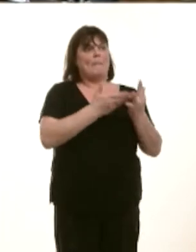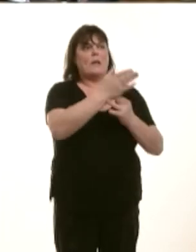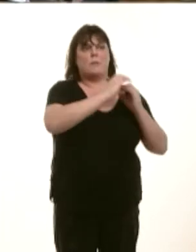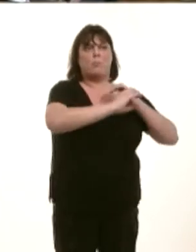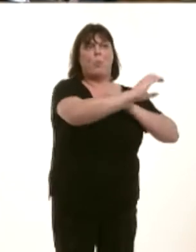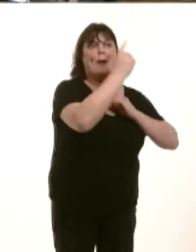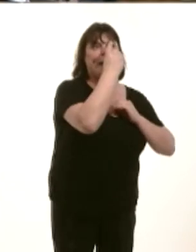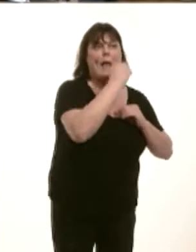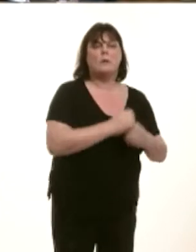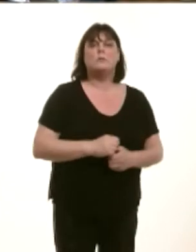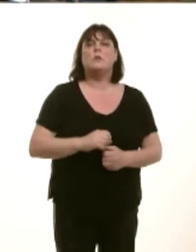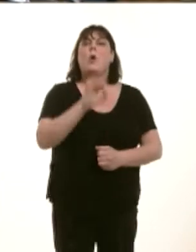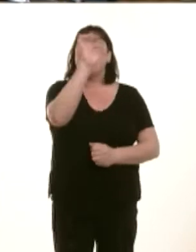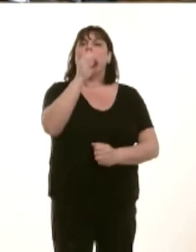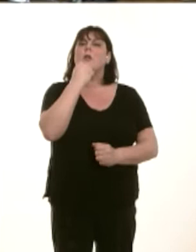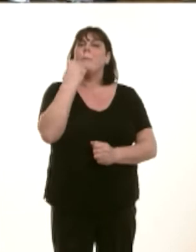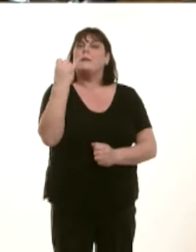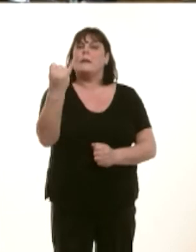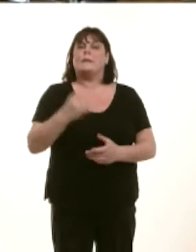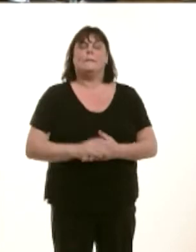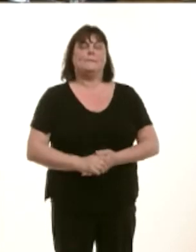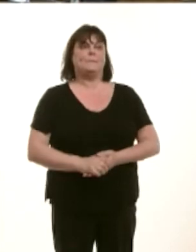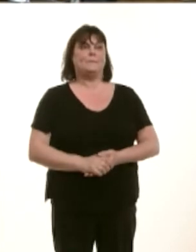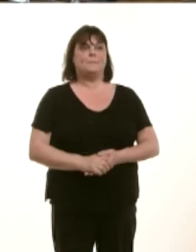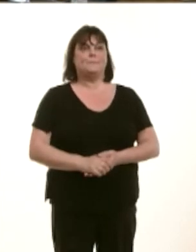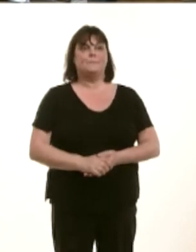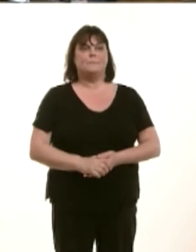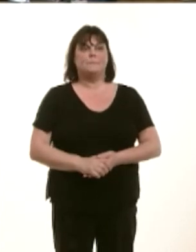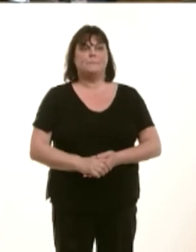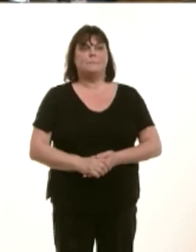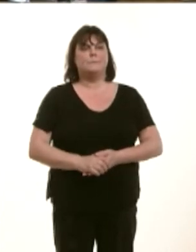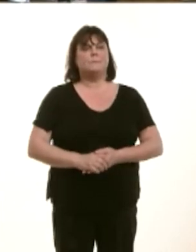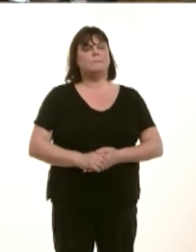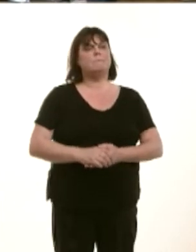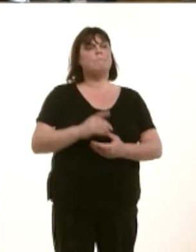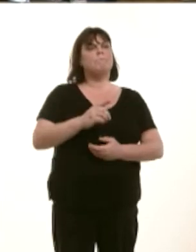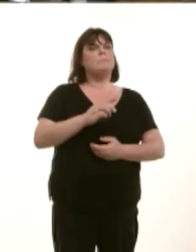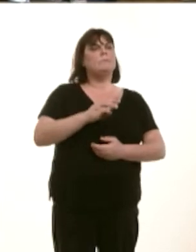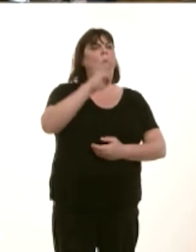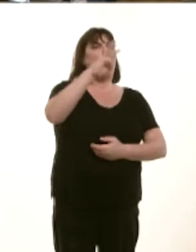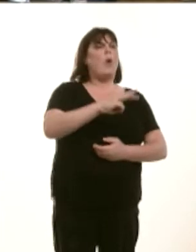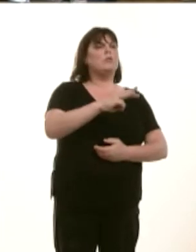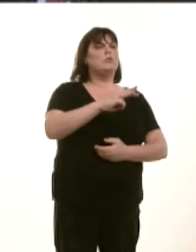Gwyn R. Price: 6. A wnaiff y Prif Weinidog ddatganiad am nifer y myfyrwyr o Gymru sy'n mynd i mewn i addysg uwch ar hyn o bryd? OAQ(4)2046(FM) Carwyn Jones: Yes. The latest figures show